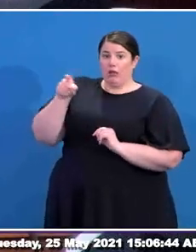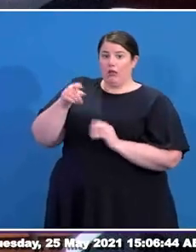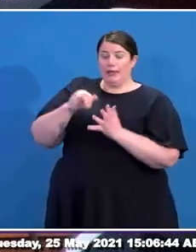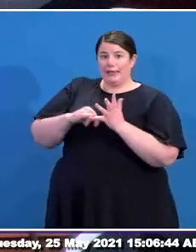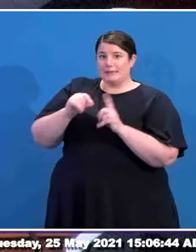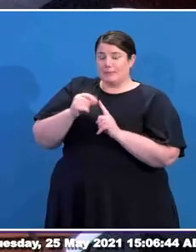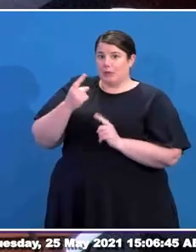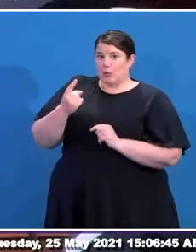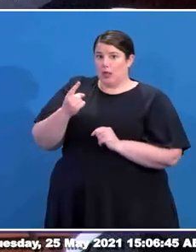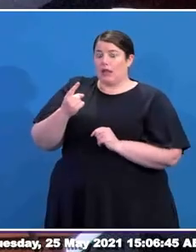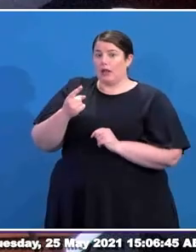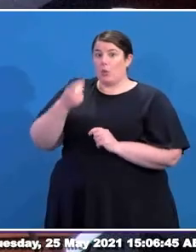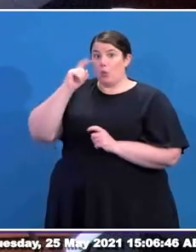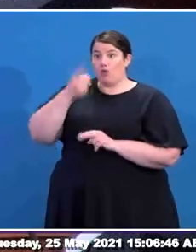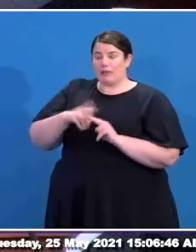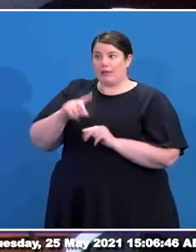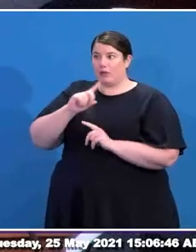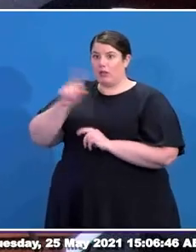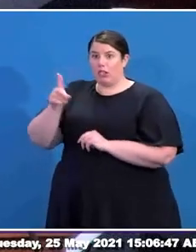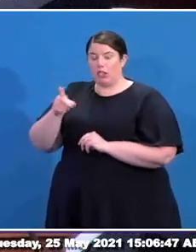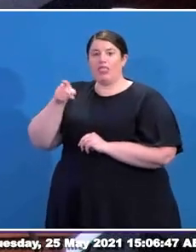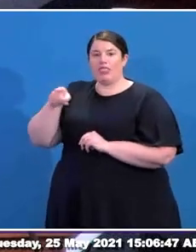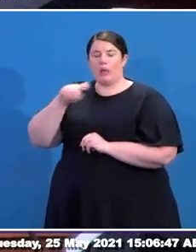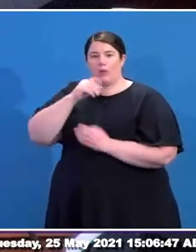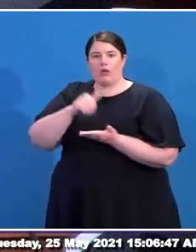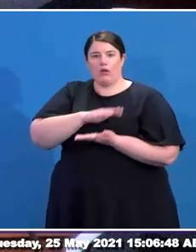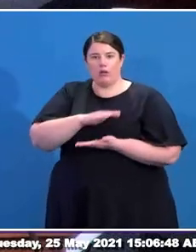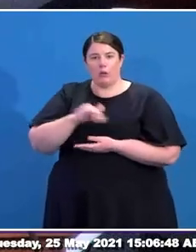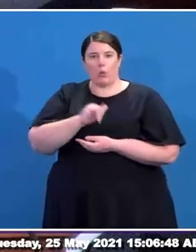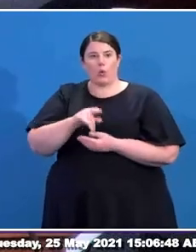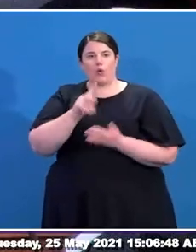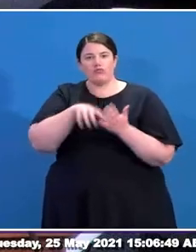for their job security, many staff citing being single mothers and